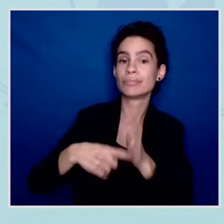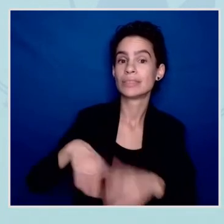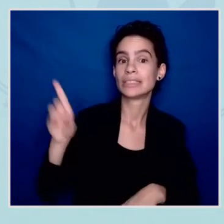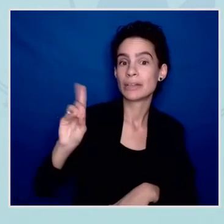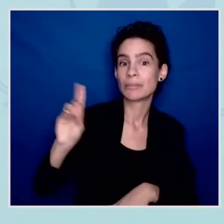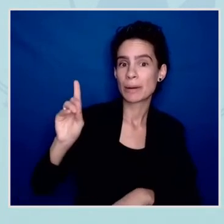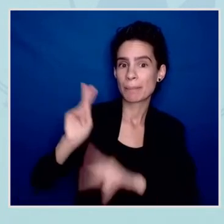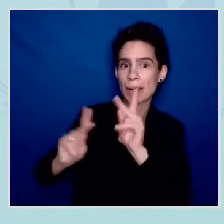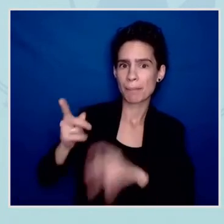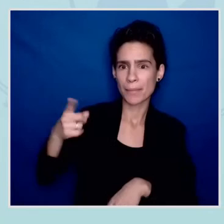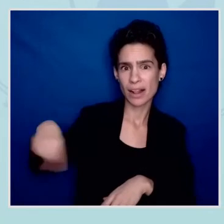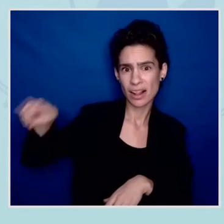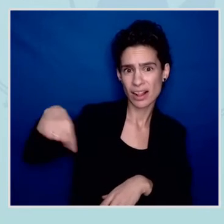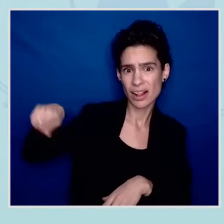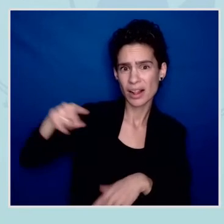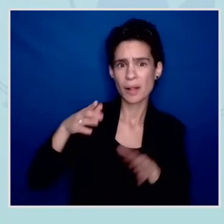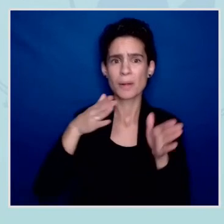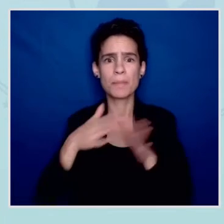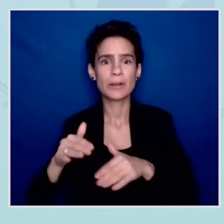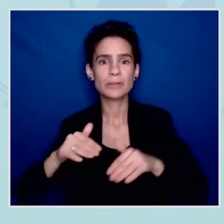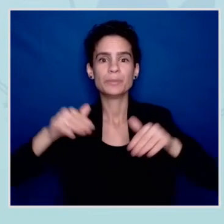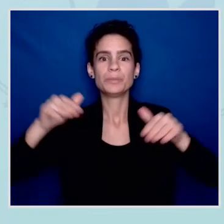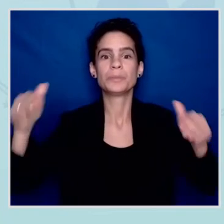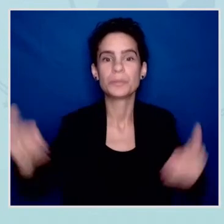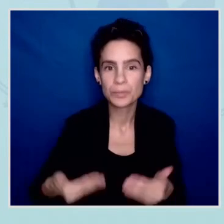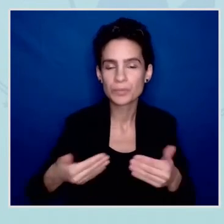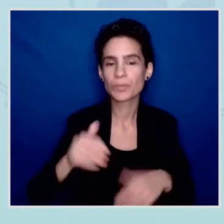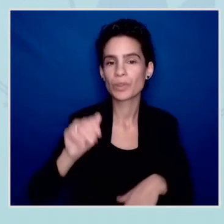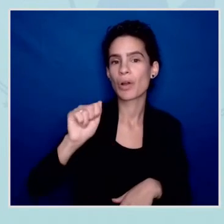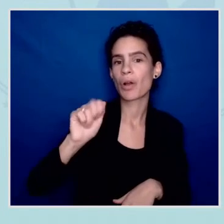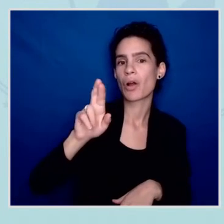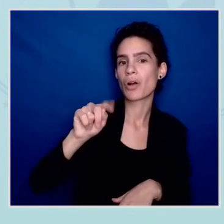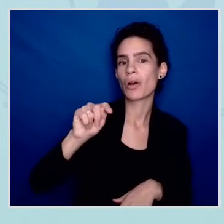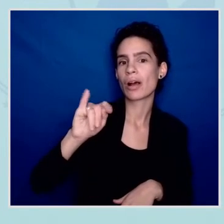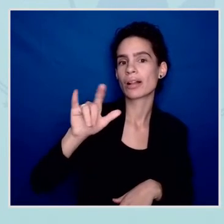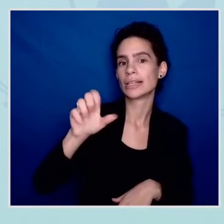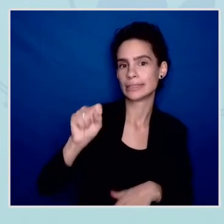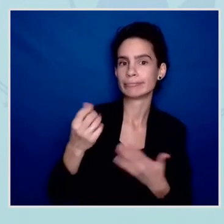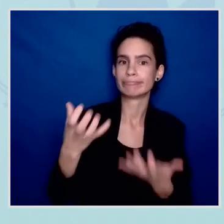BEEN HERE ANNOUNCING YOUR